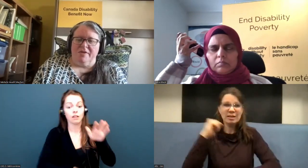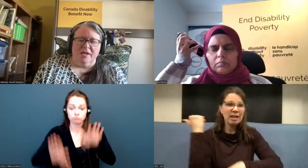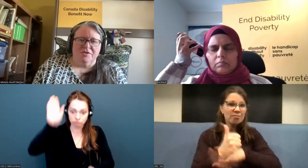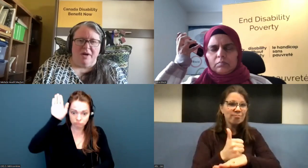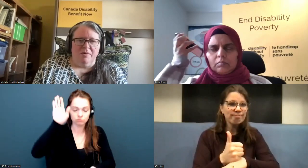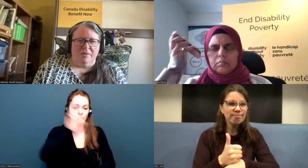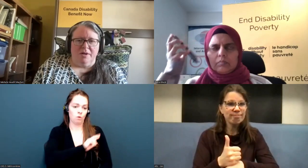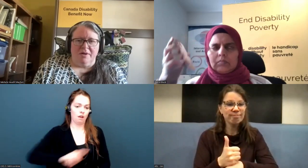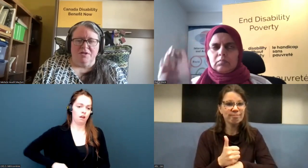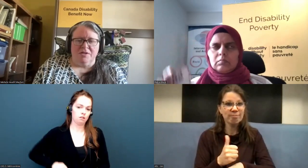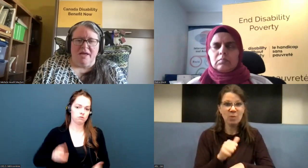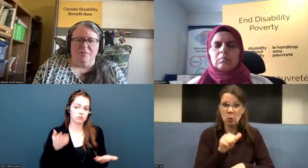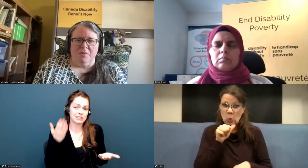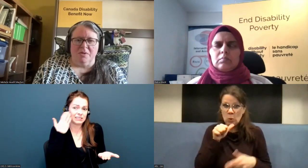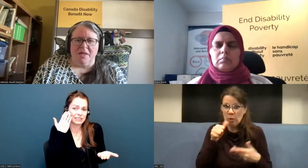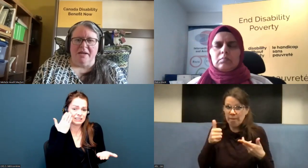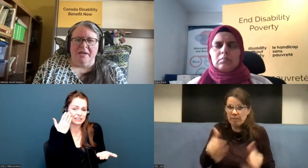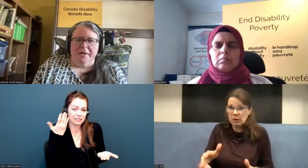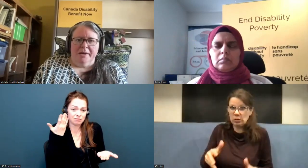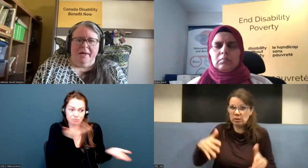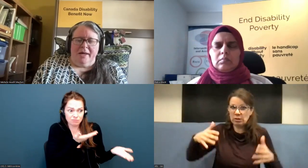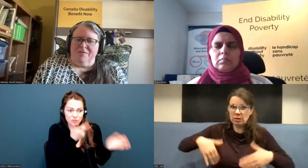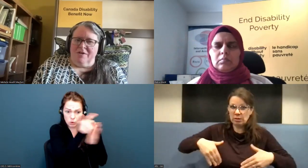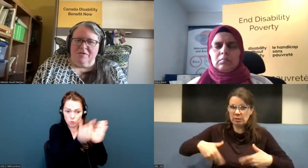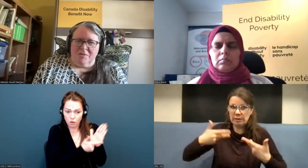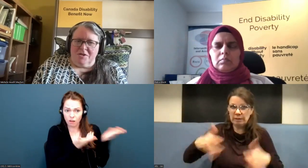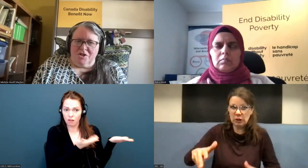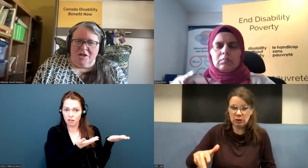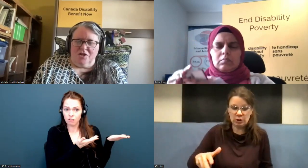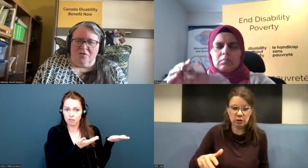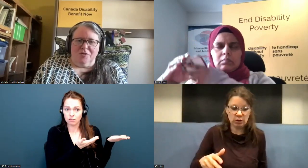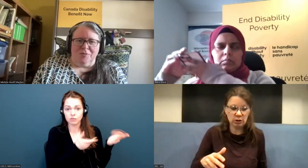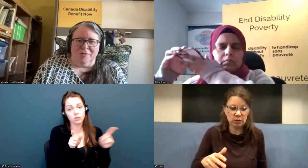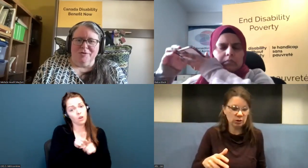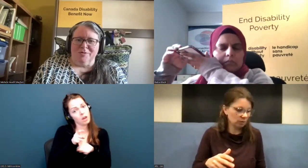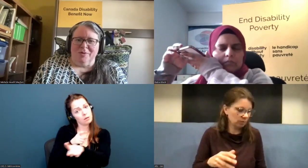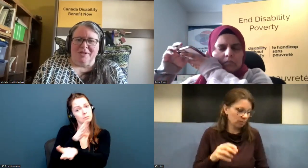AS YOU SAID, WE WOULD THEN -- EVEN IF THERE WAS A CHANGE OF GOVERNMENT, WE WOULD HAVE